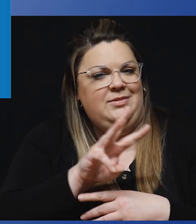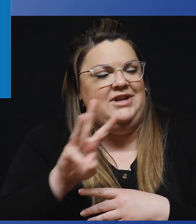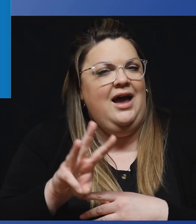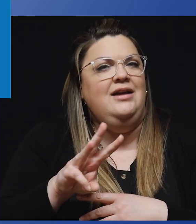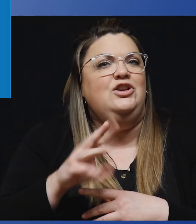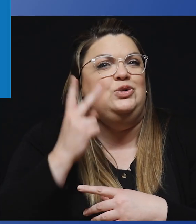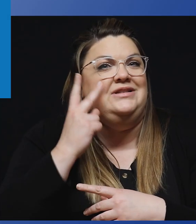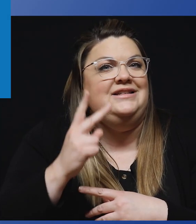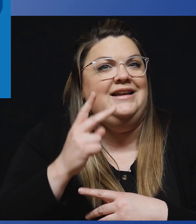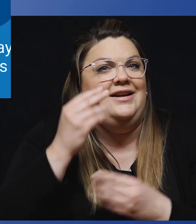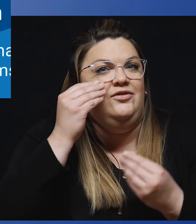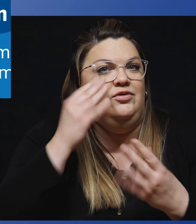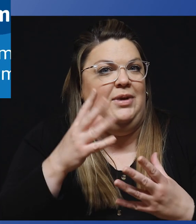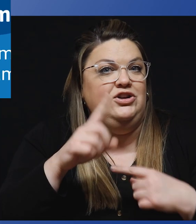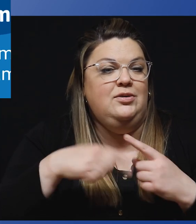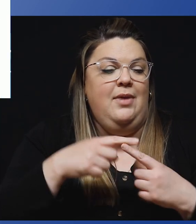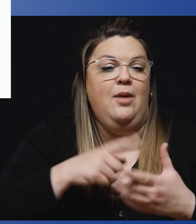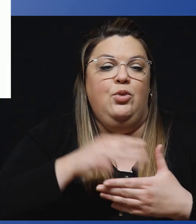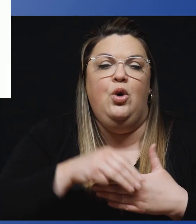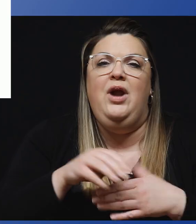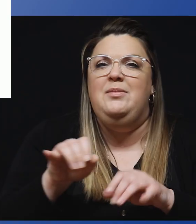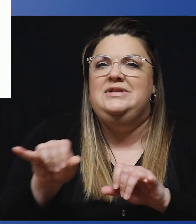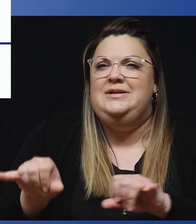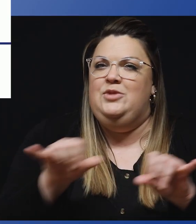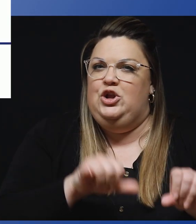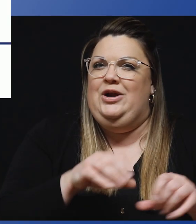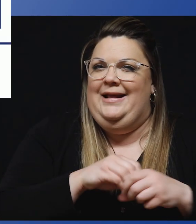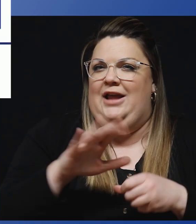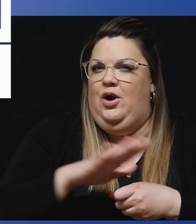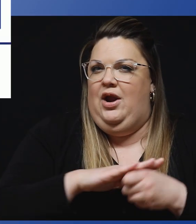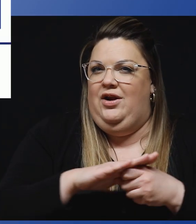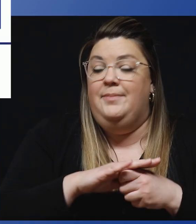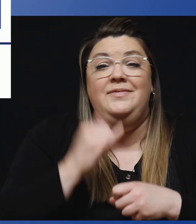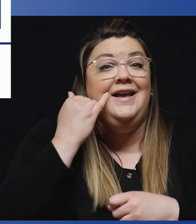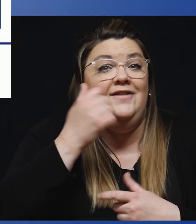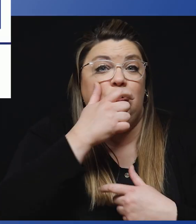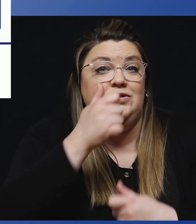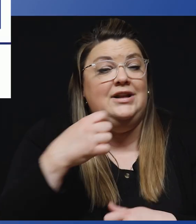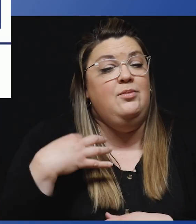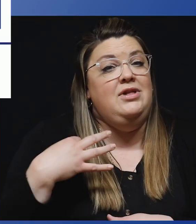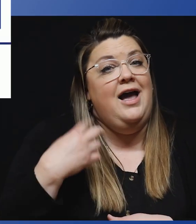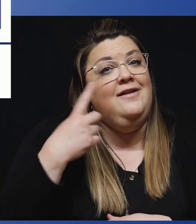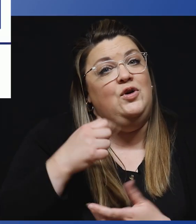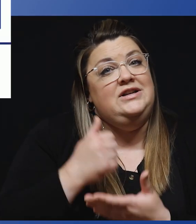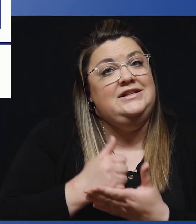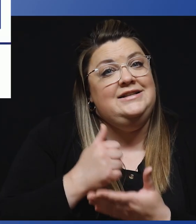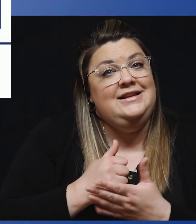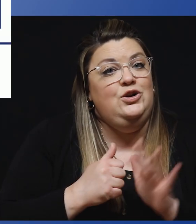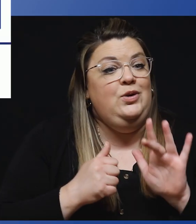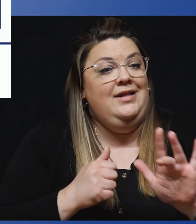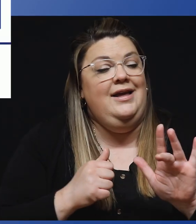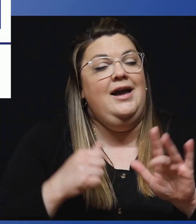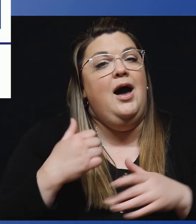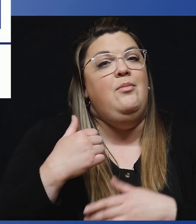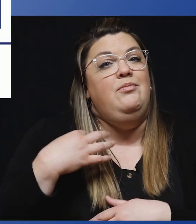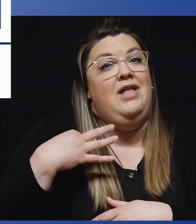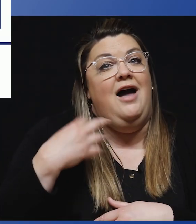operating in their areas. If you are interested in applying for assistance, you can click the button Apply for Rental Assistance